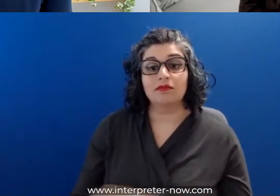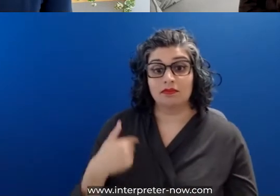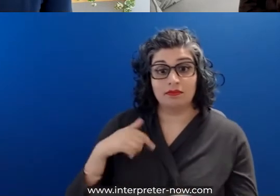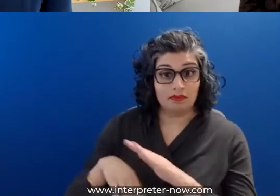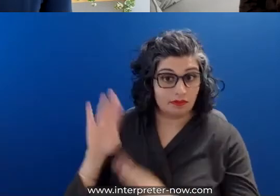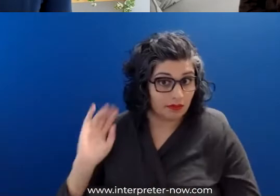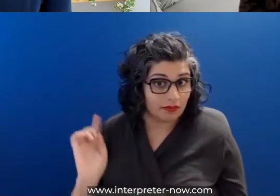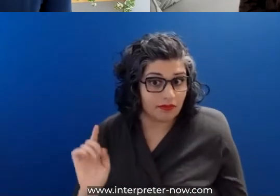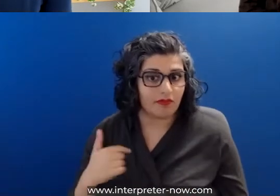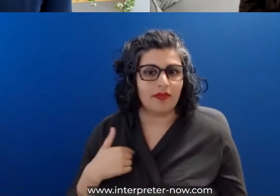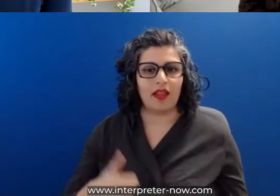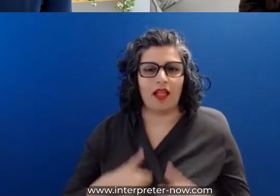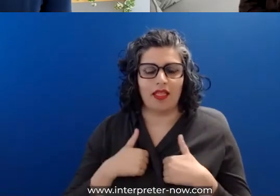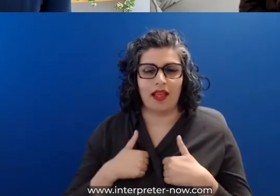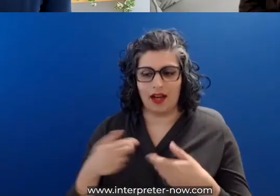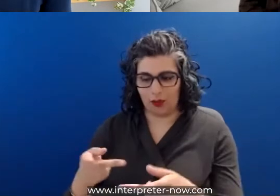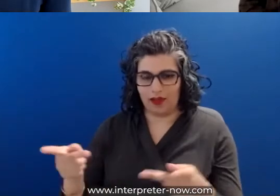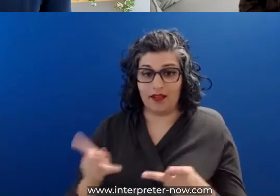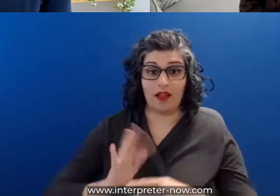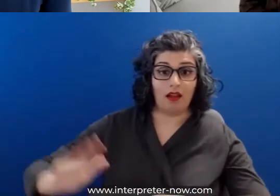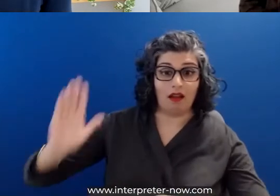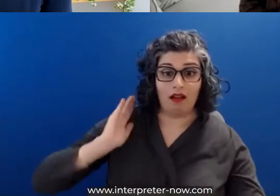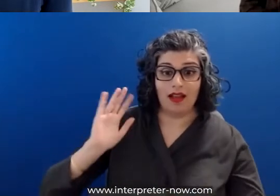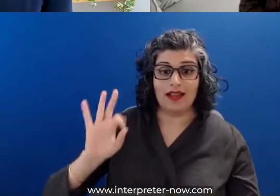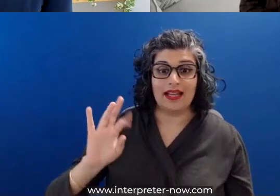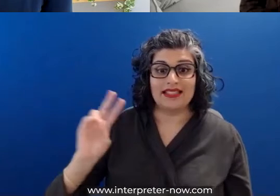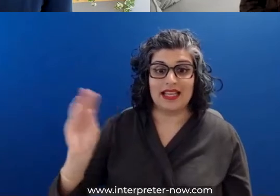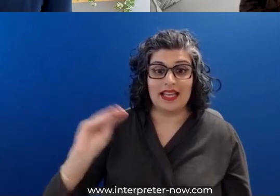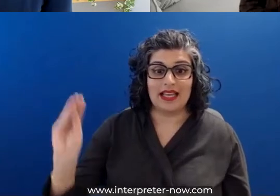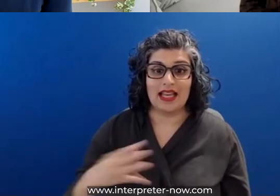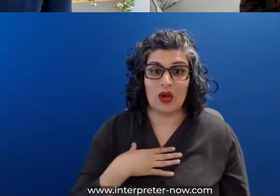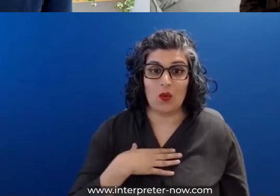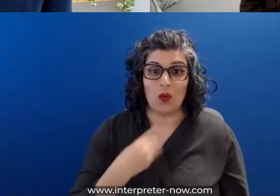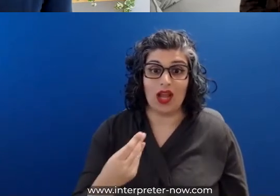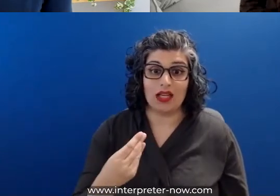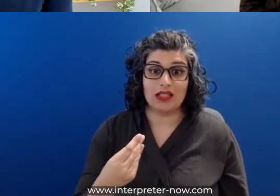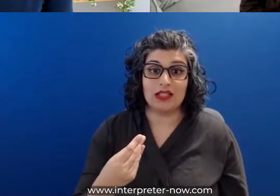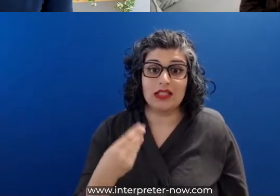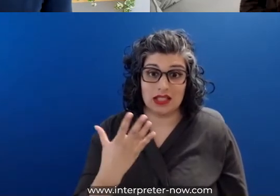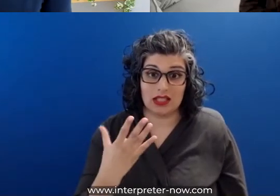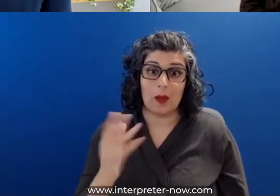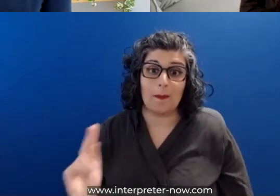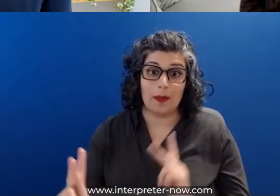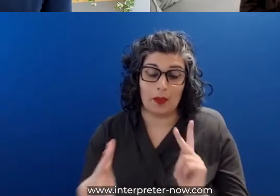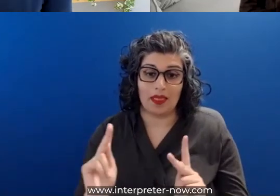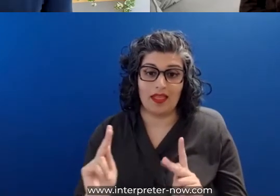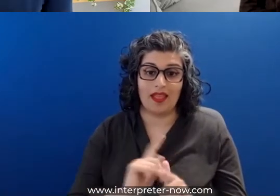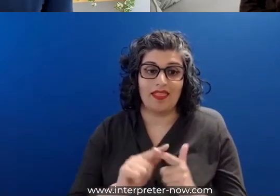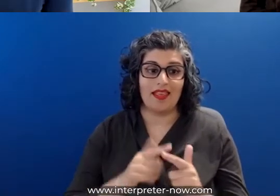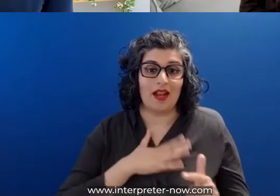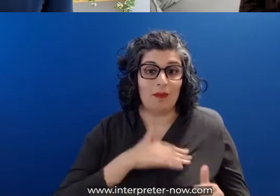I lived in a town that used to be 97% White people. Then when my sister and I came to